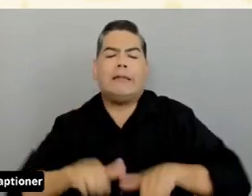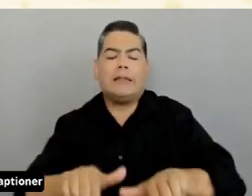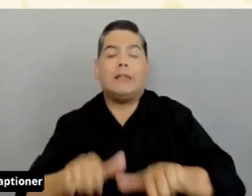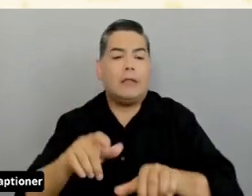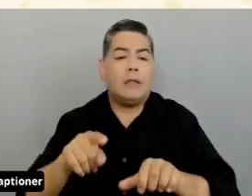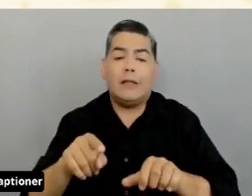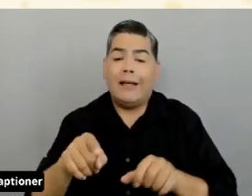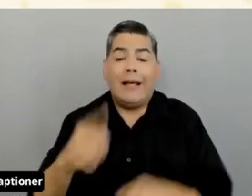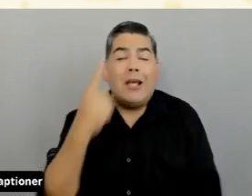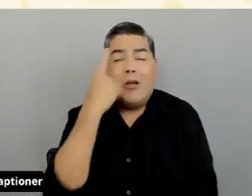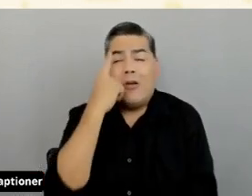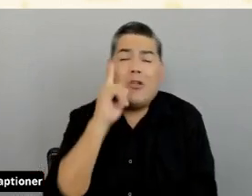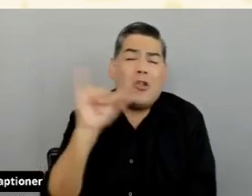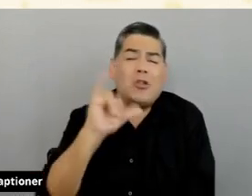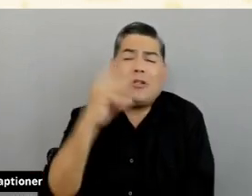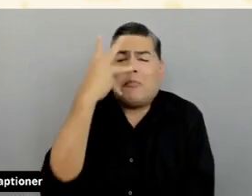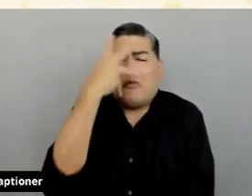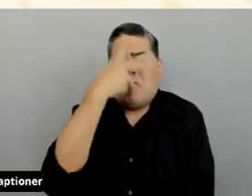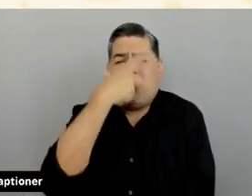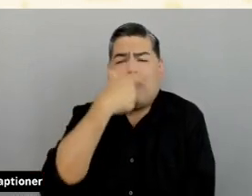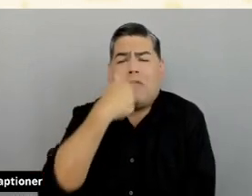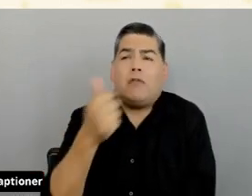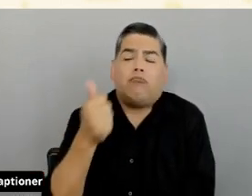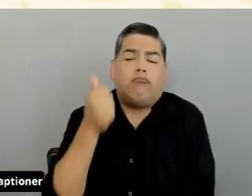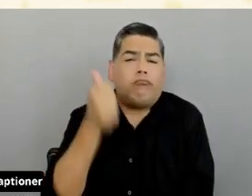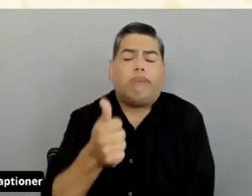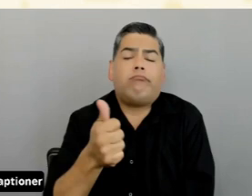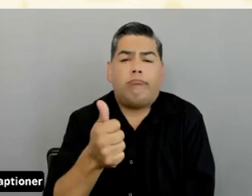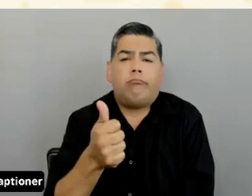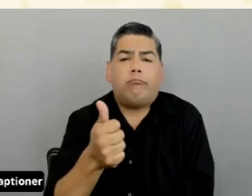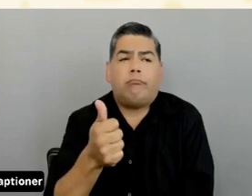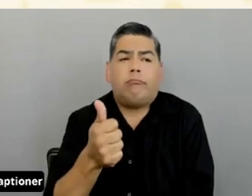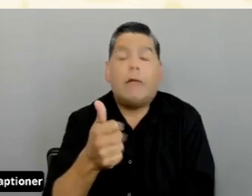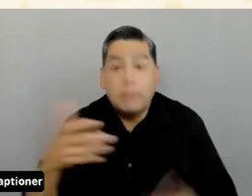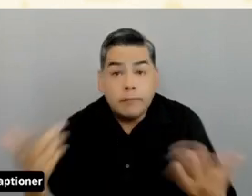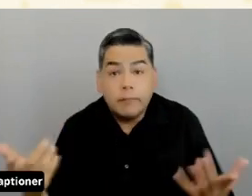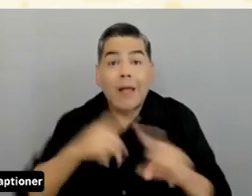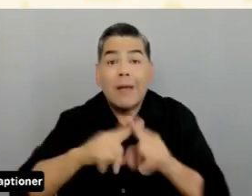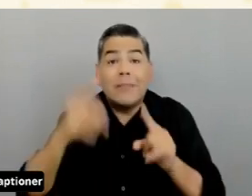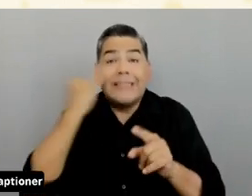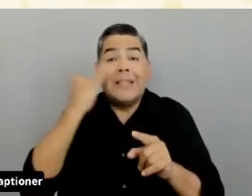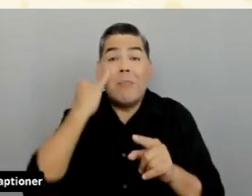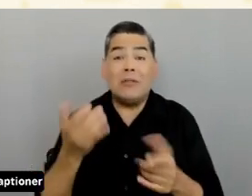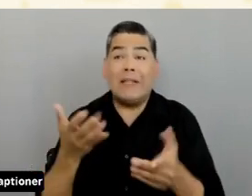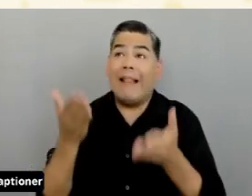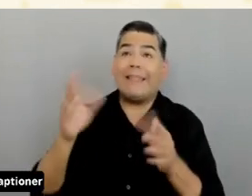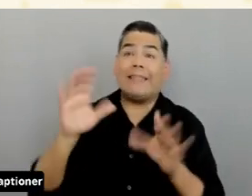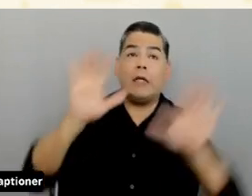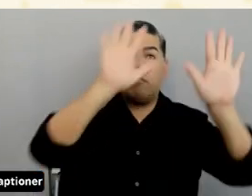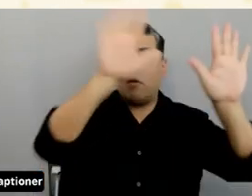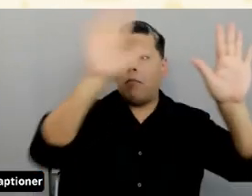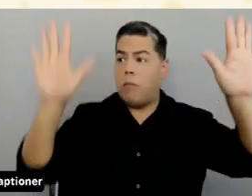But what happens when the content itself is not properly ordered